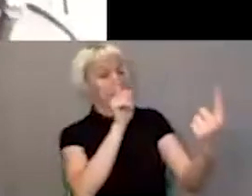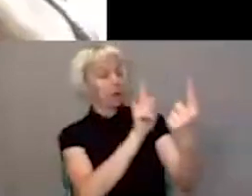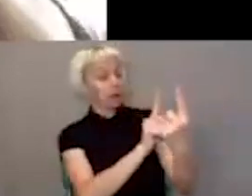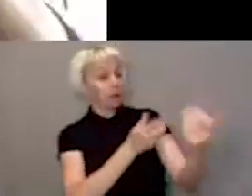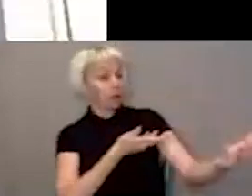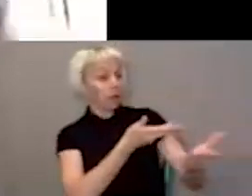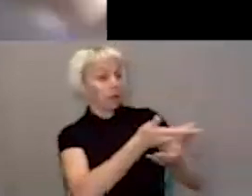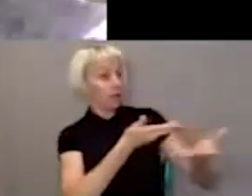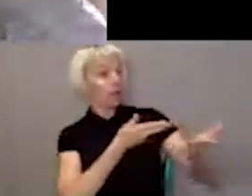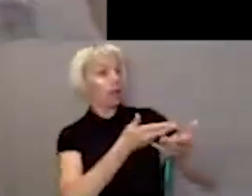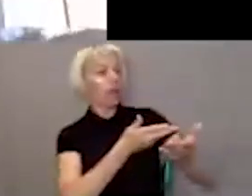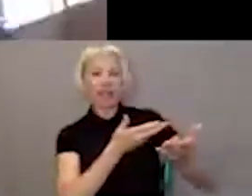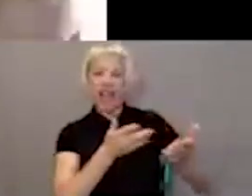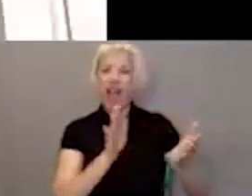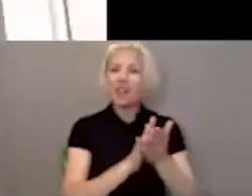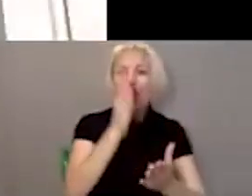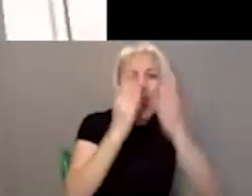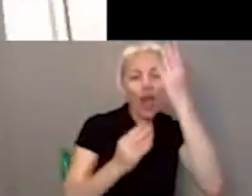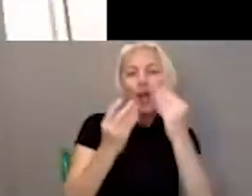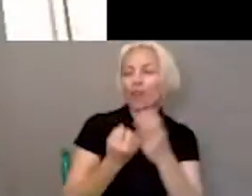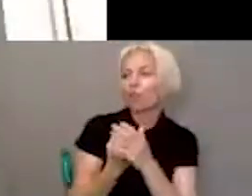heal from that, and then you take that to the next conversation. And for me, that is